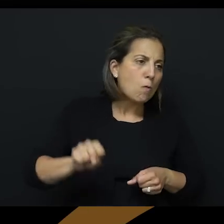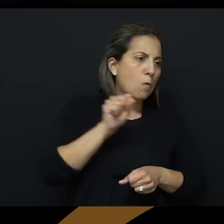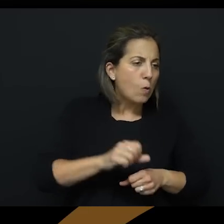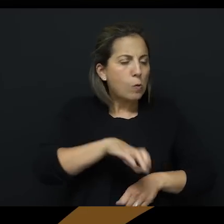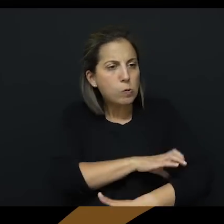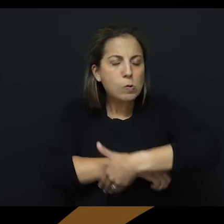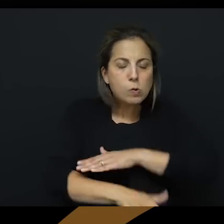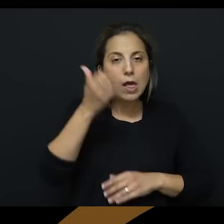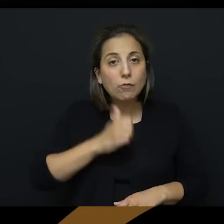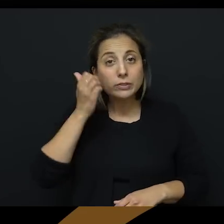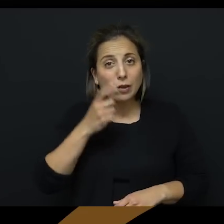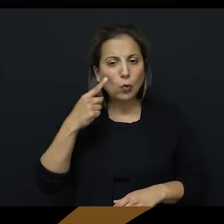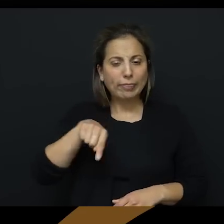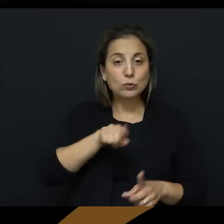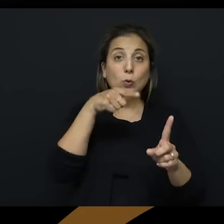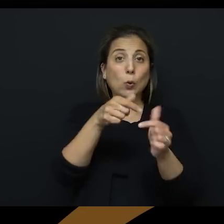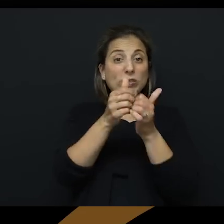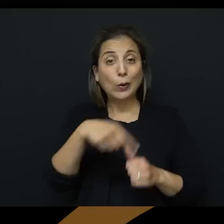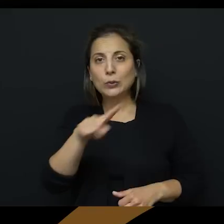Without you, this wouldn't be possible. Thank you.